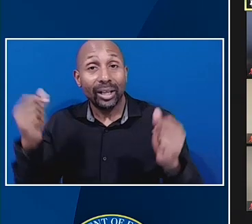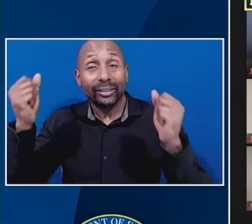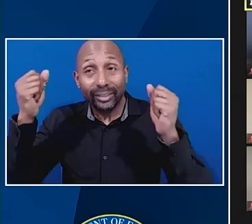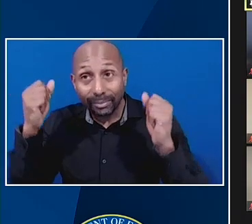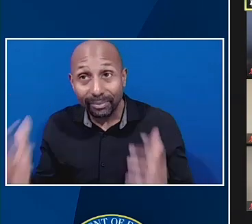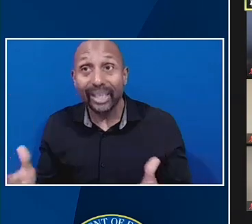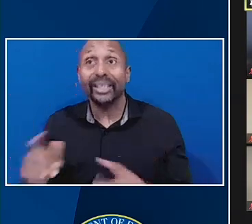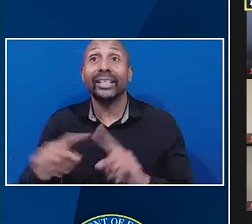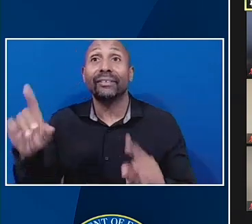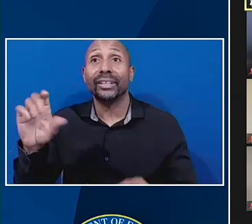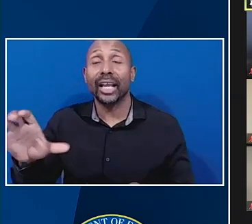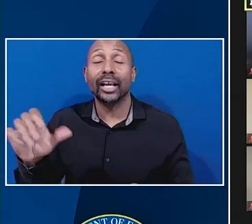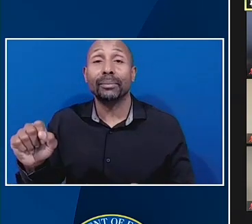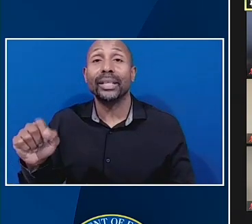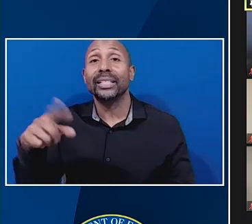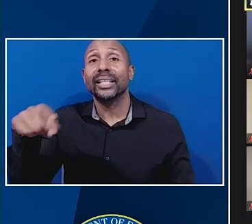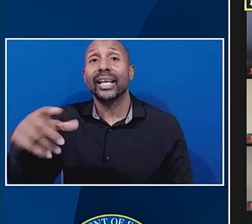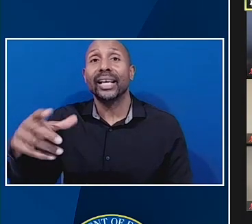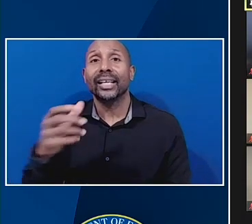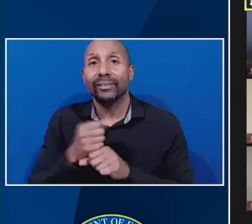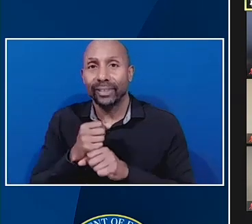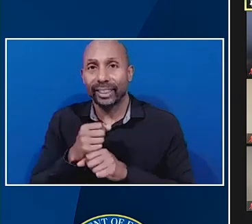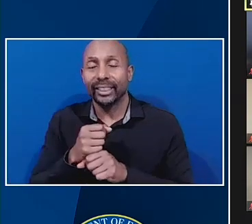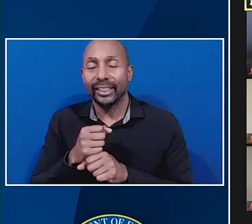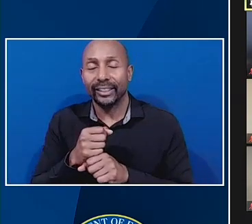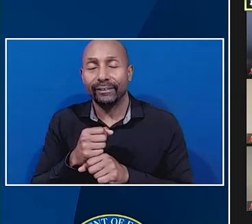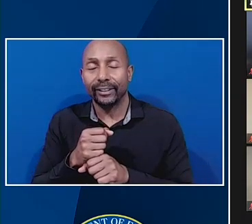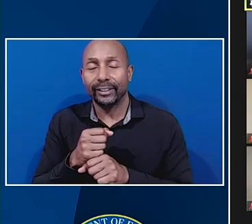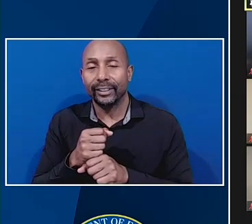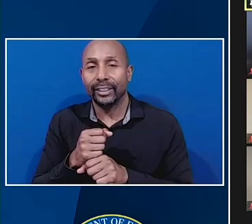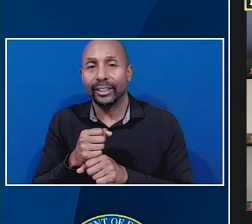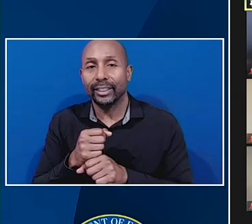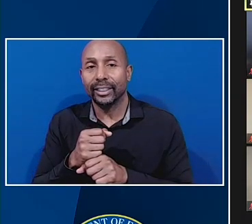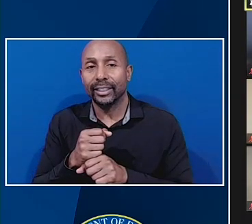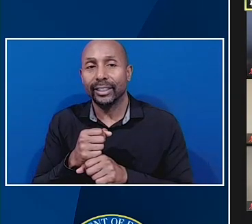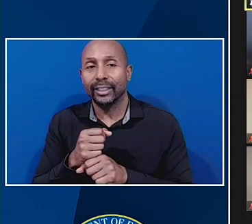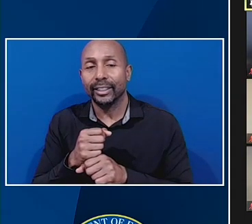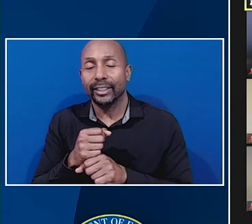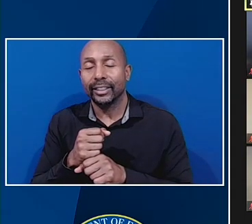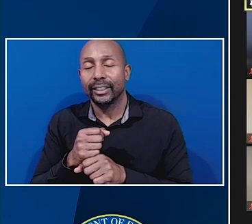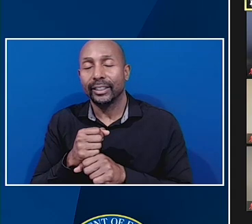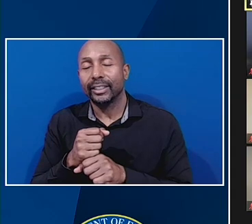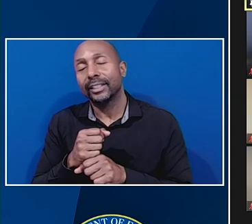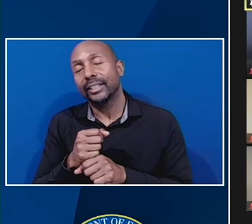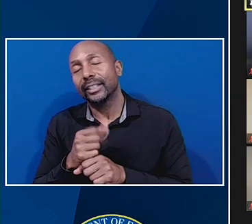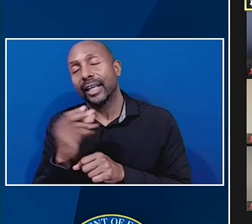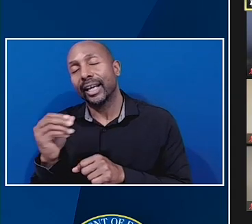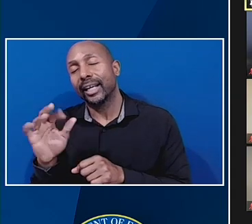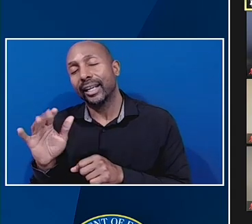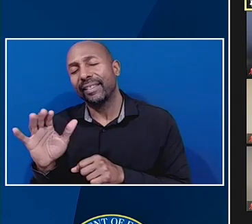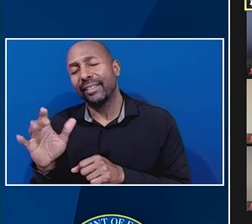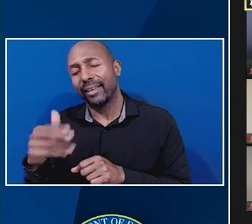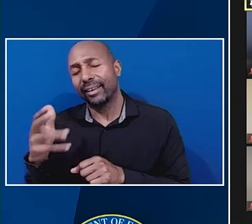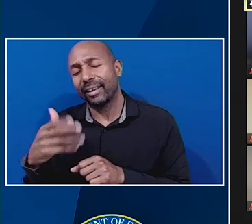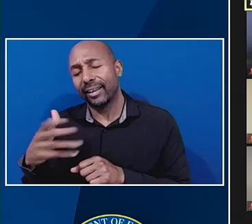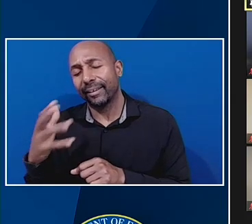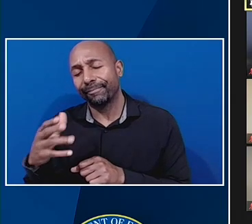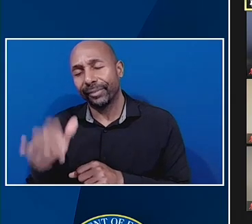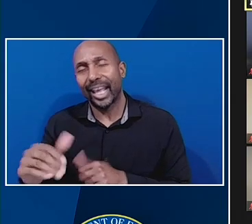received and the, you know, the, burden that it puts on people to try to review